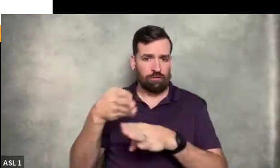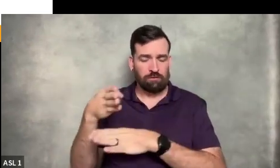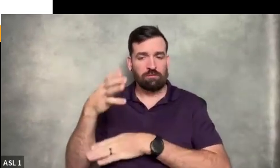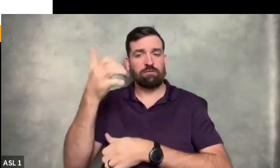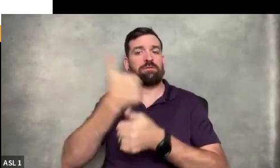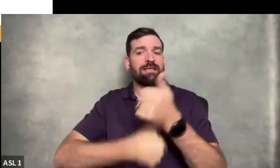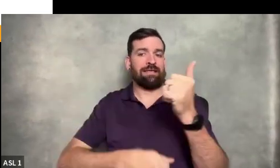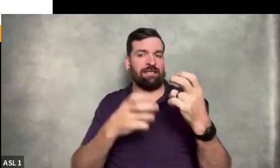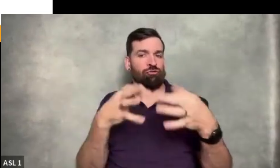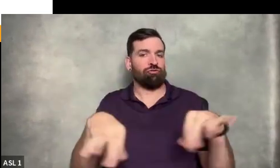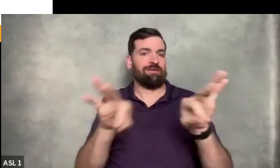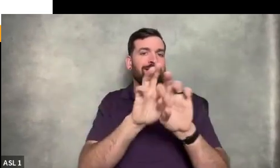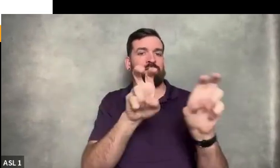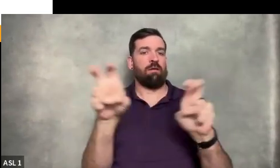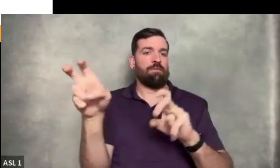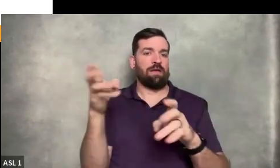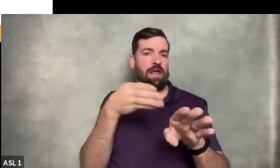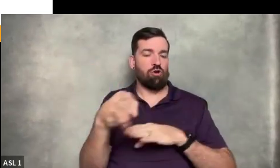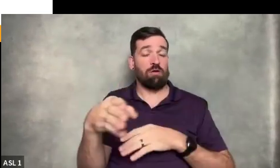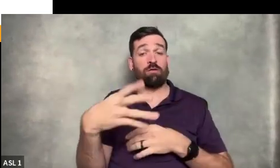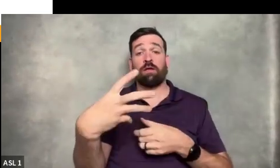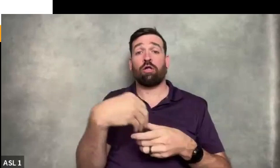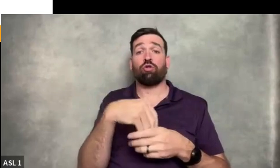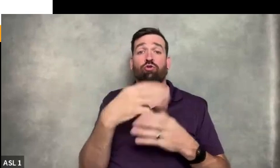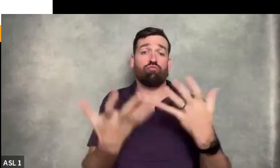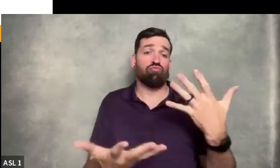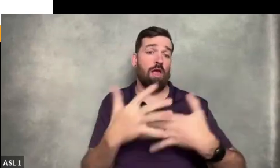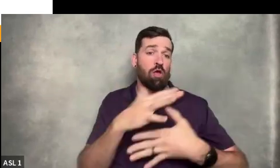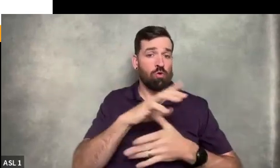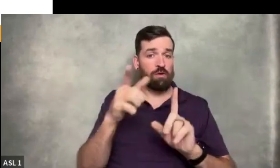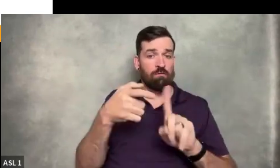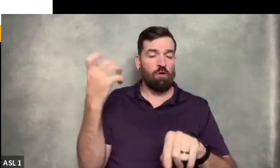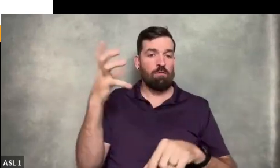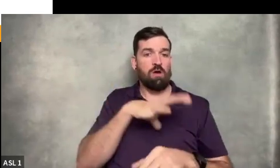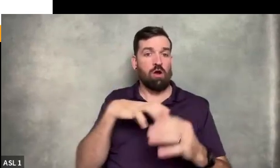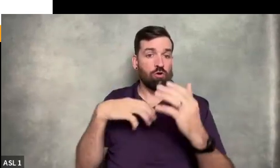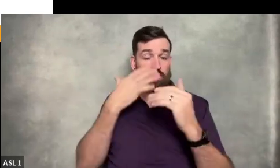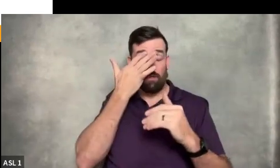topic area and they include priorities set forth by Congress in the Older Americans Act,